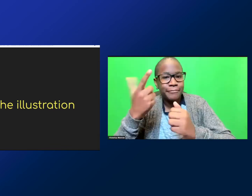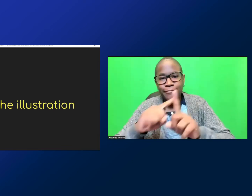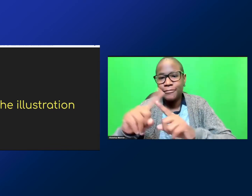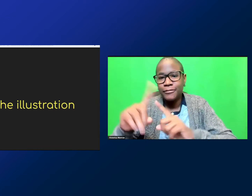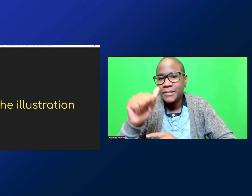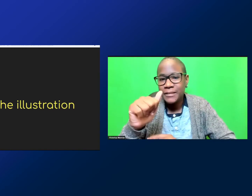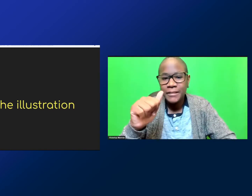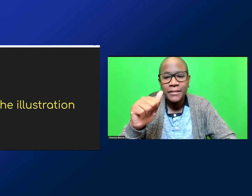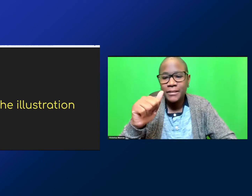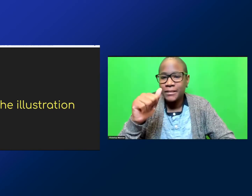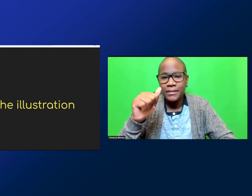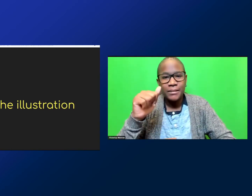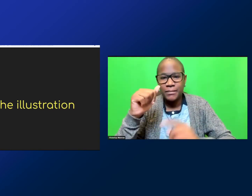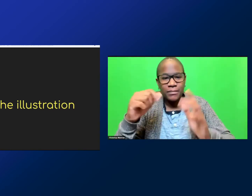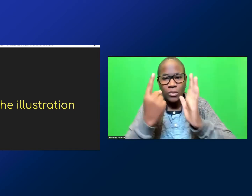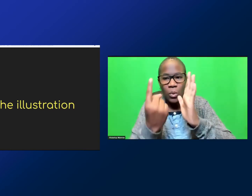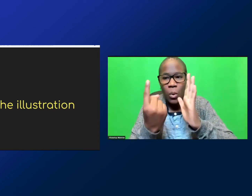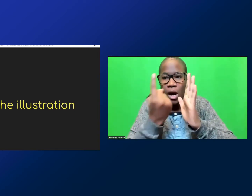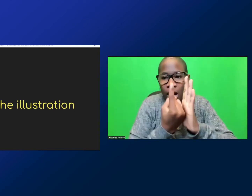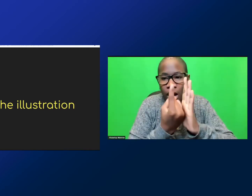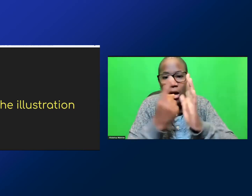you know keep an eye out for the token marginalized character